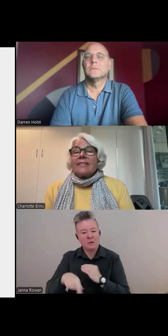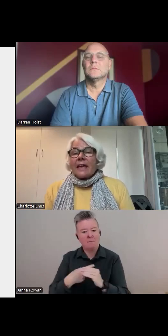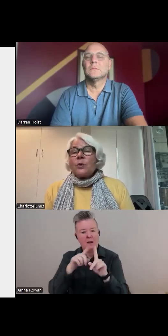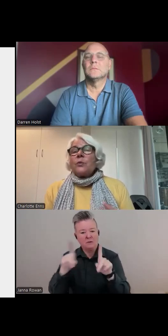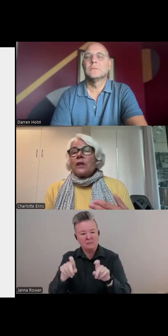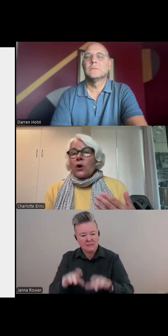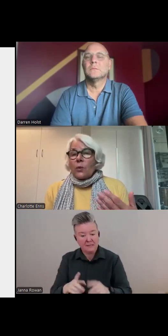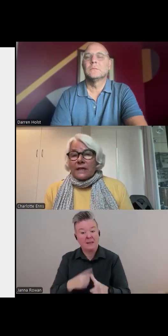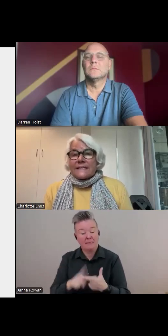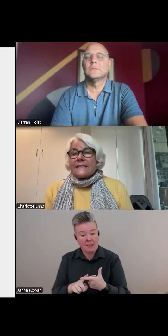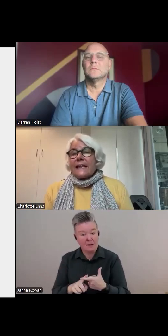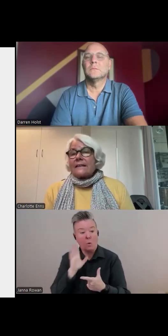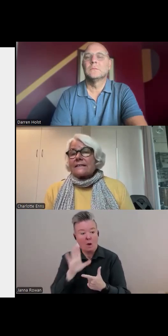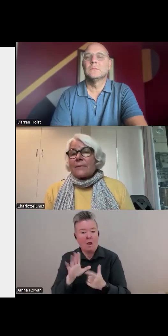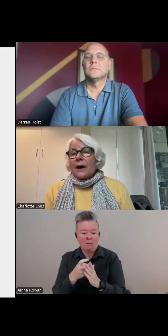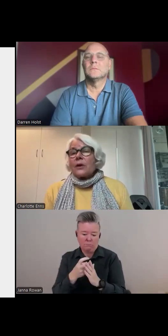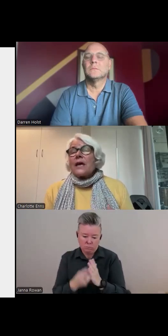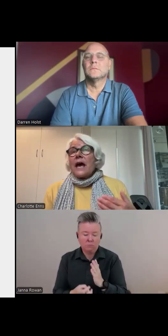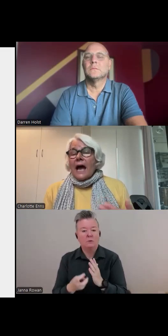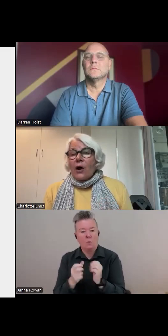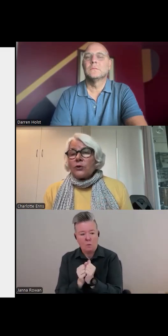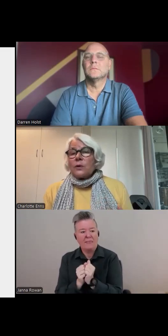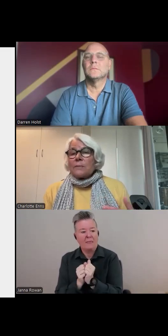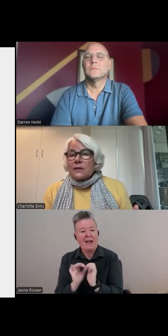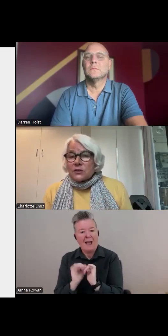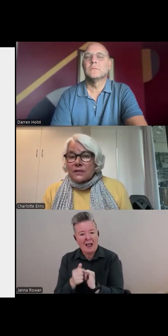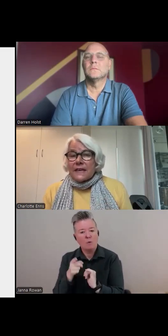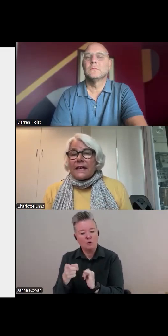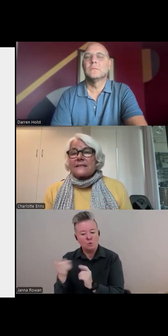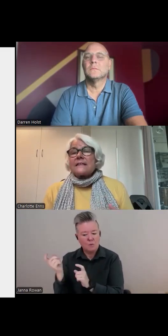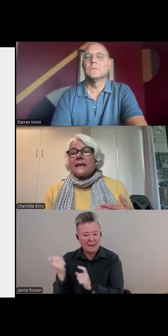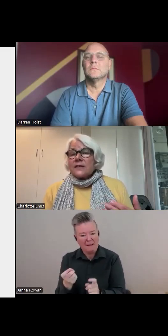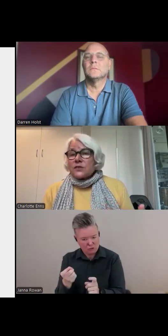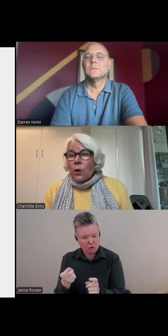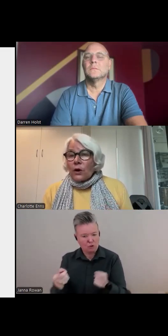we will go into details about how you administer the test, score it,